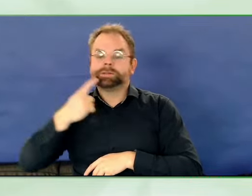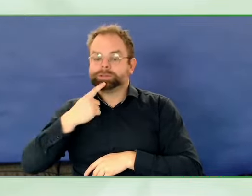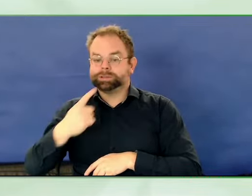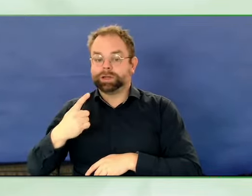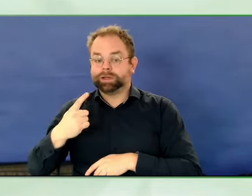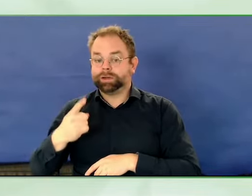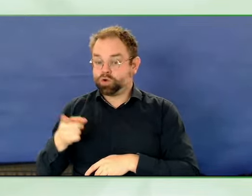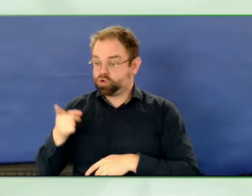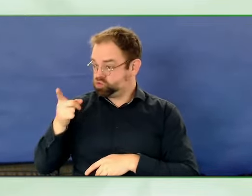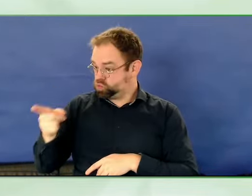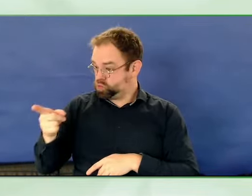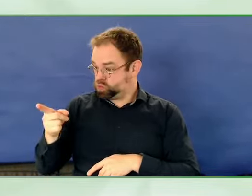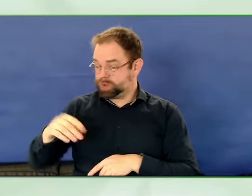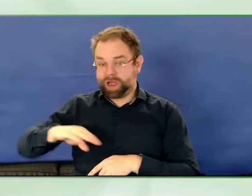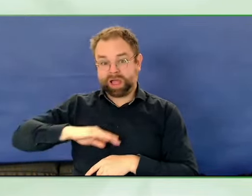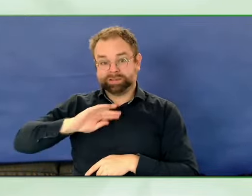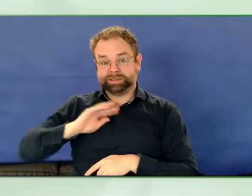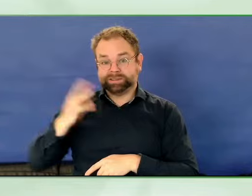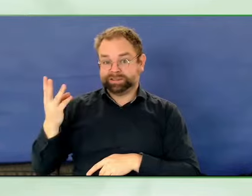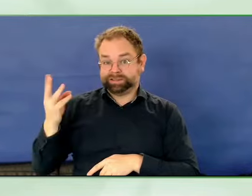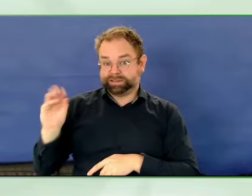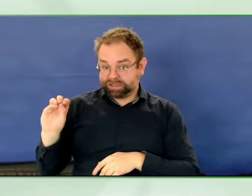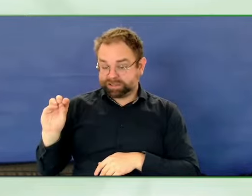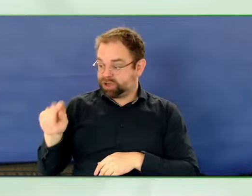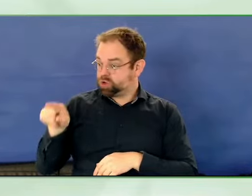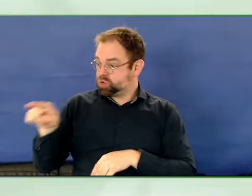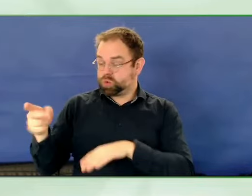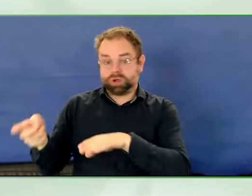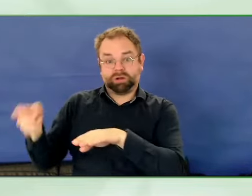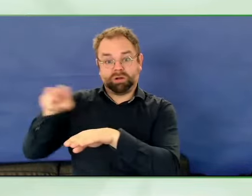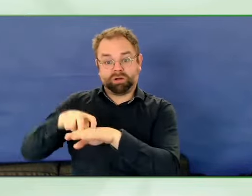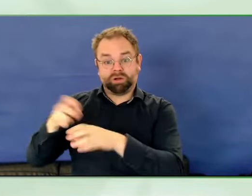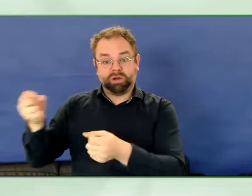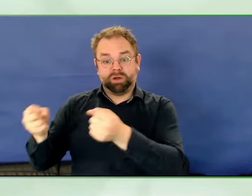Are we questioning those ingrained attitudes?